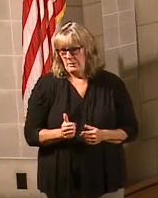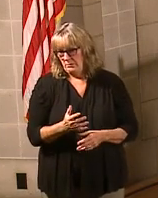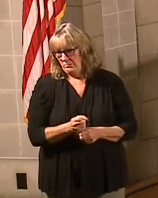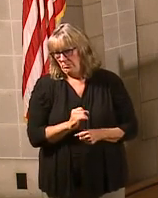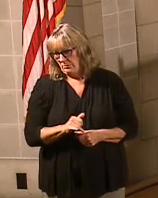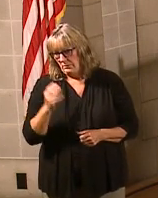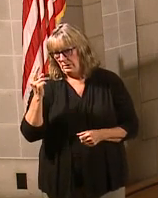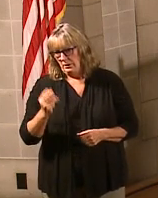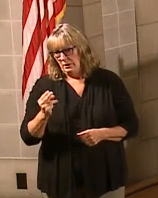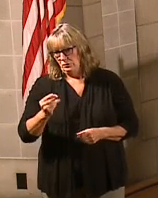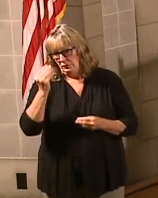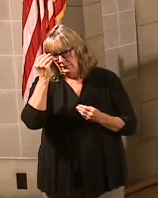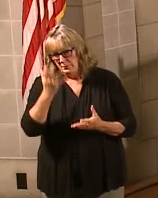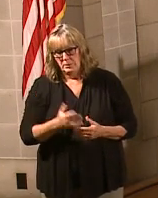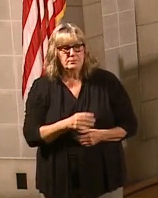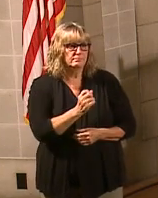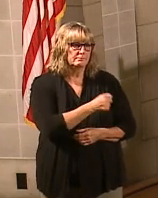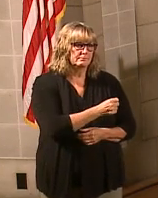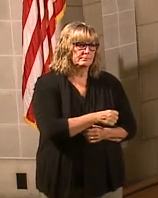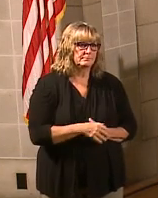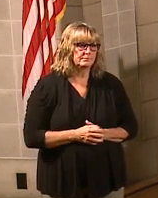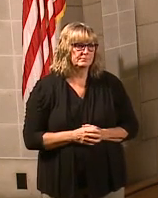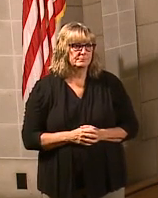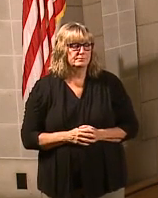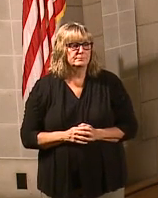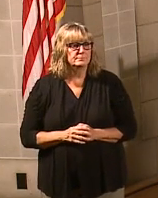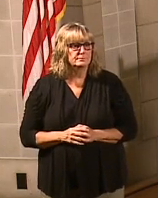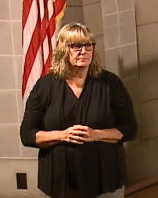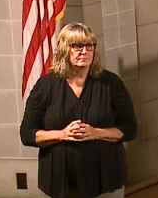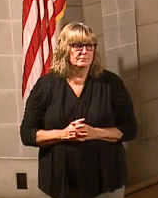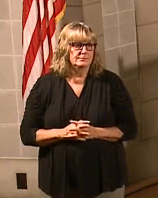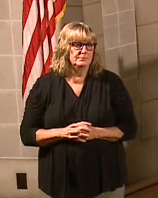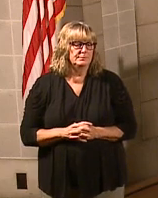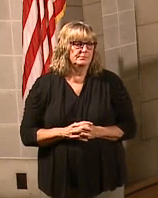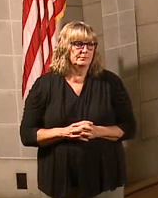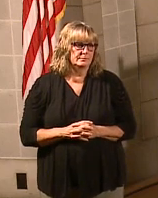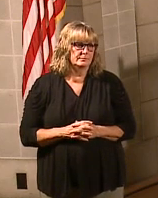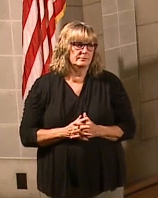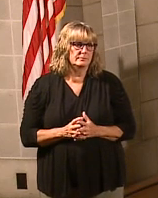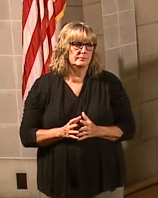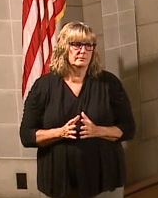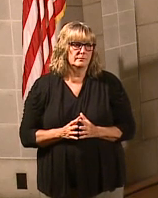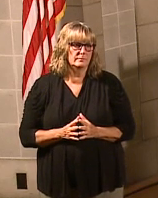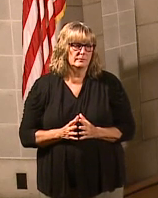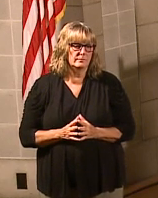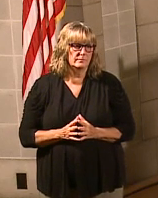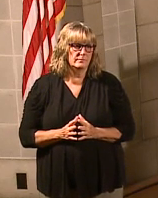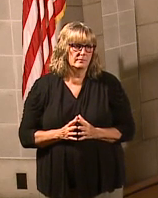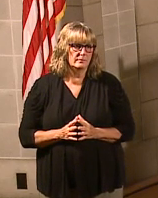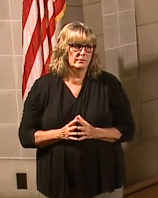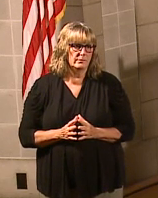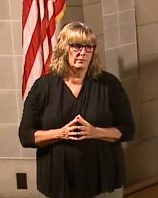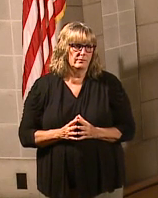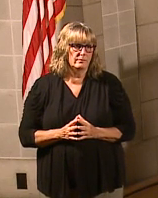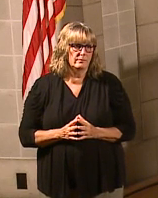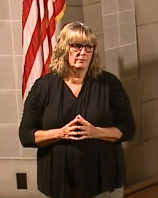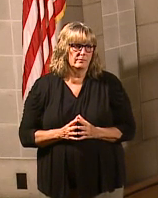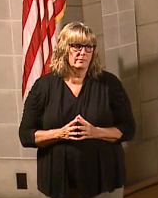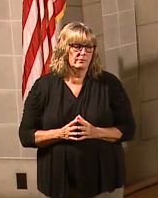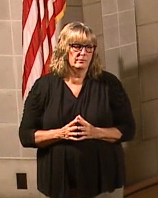WHEN WE HAD MORE PEDIATRIC CASES